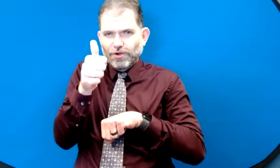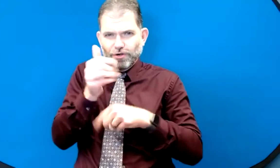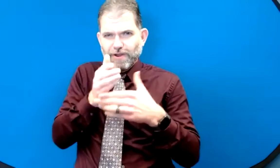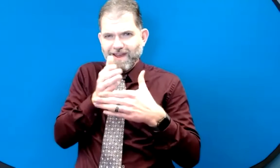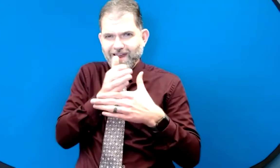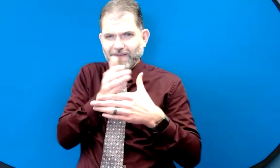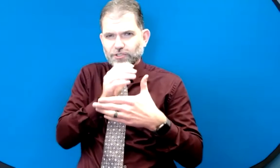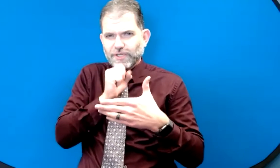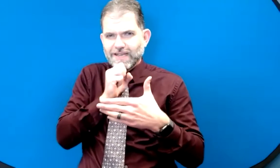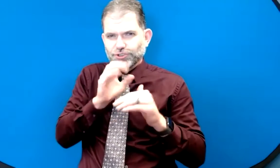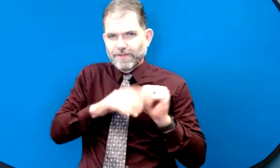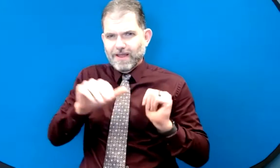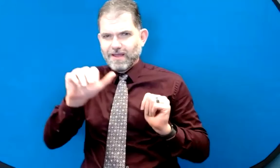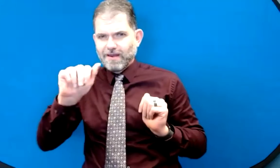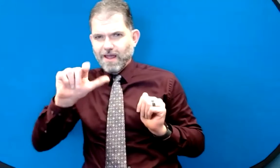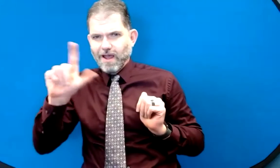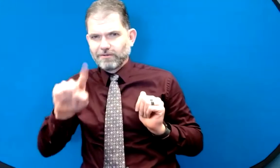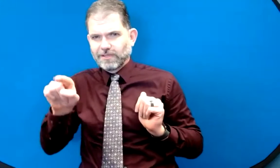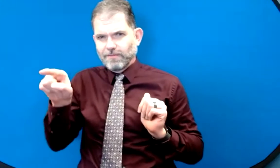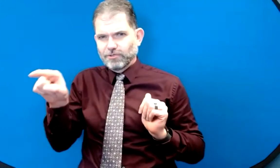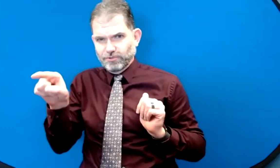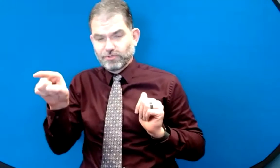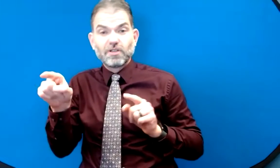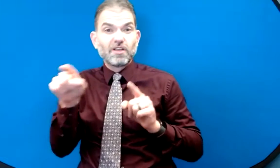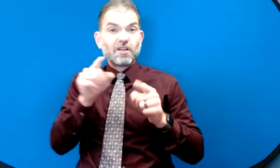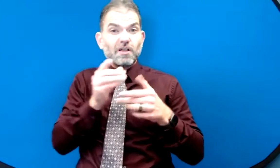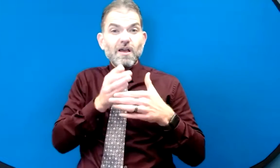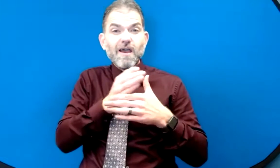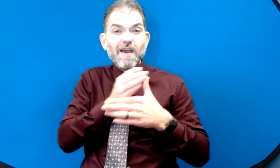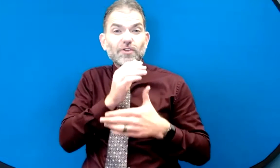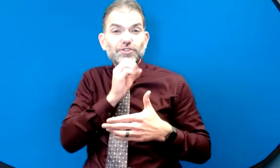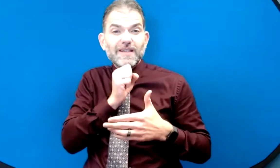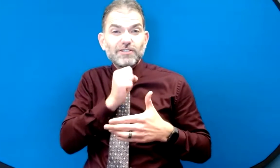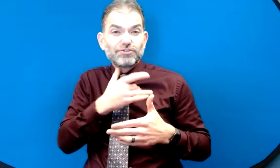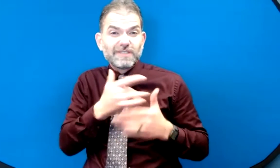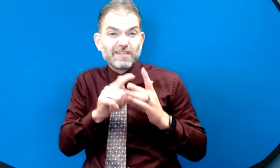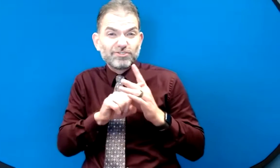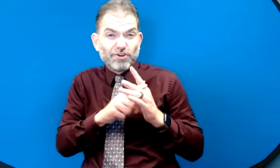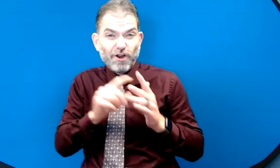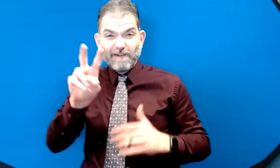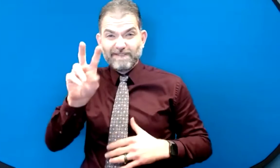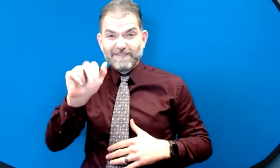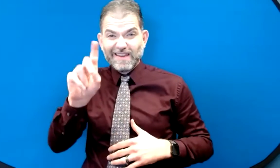ASL Interpreter: that tends to start a little bit earlier the average ASL Interpreter: than the average Alzheimer's ASL Interpreter: patient